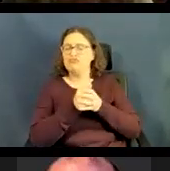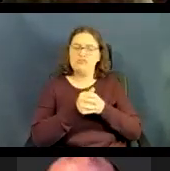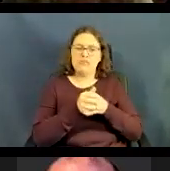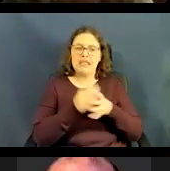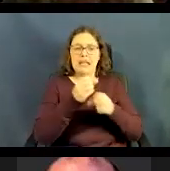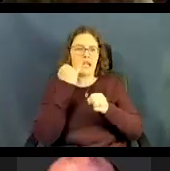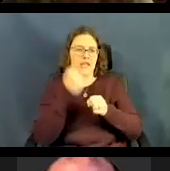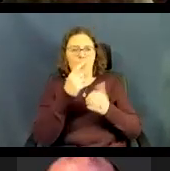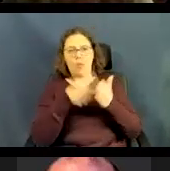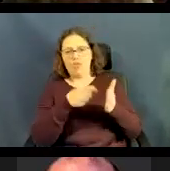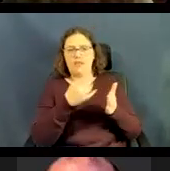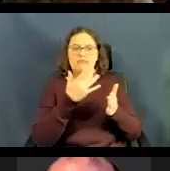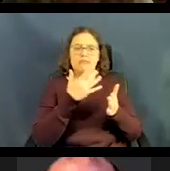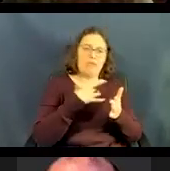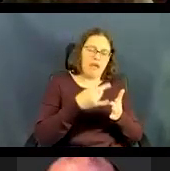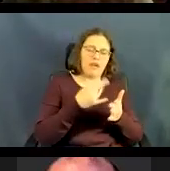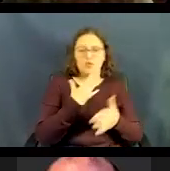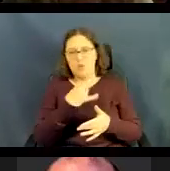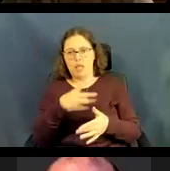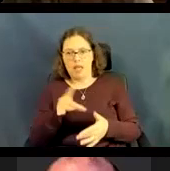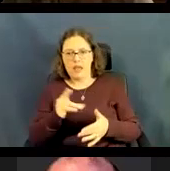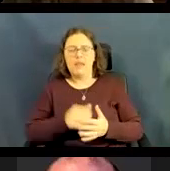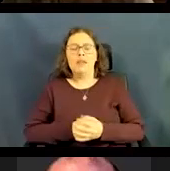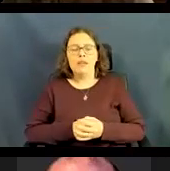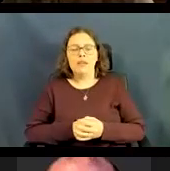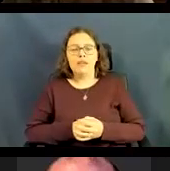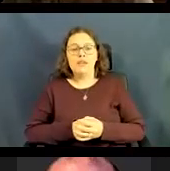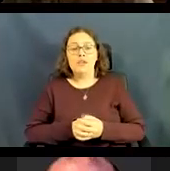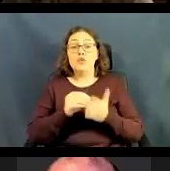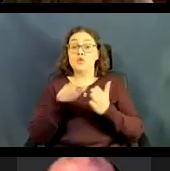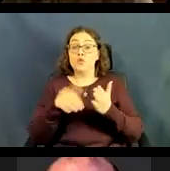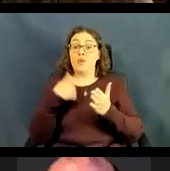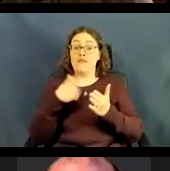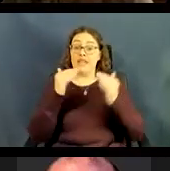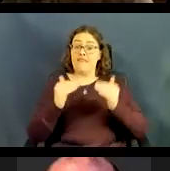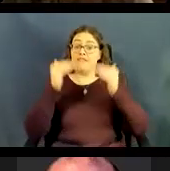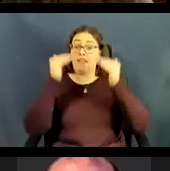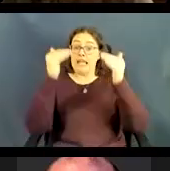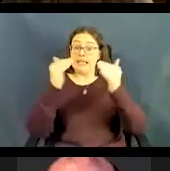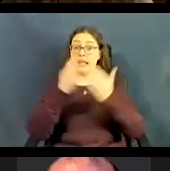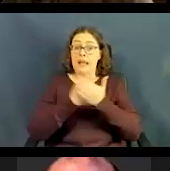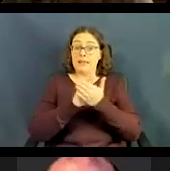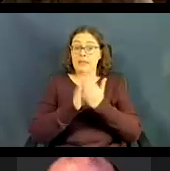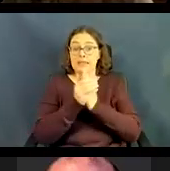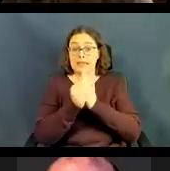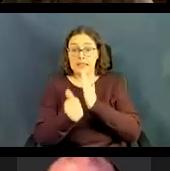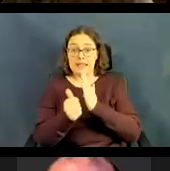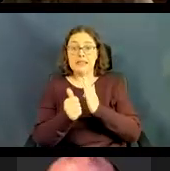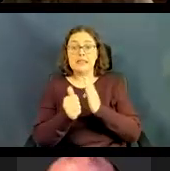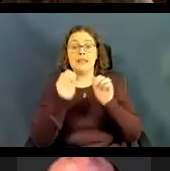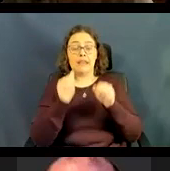You can choose text color and font, you can put anything you like in here.